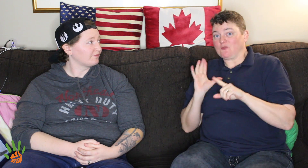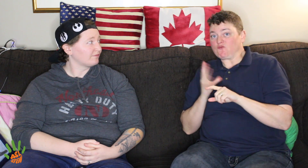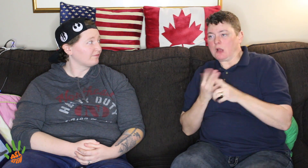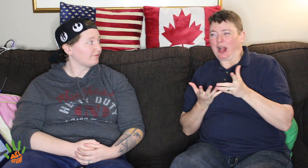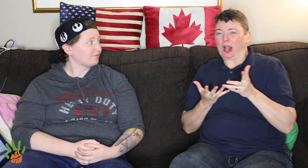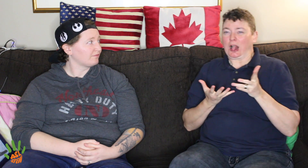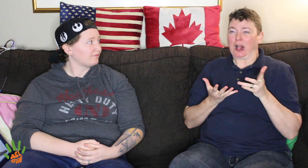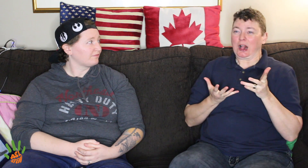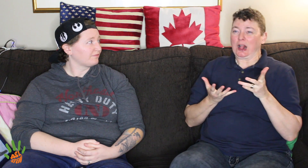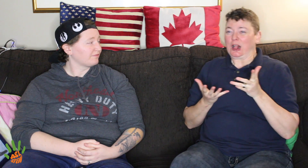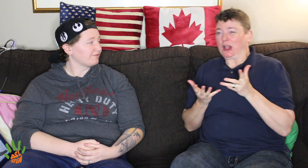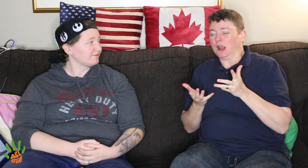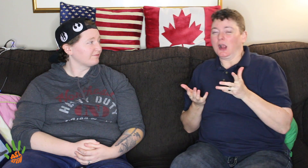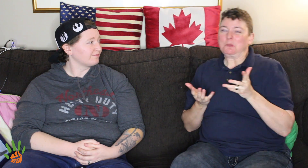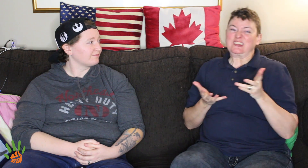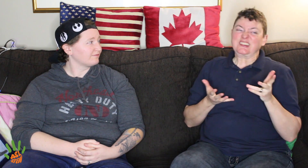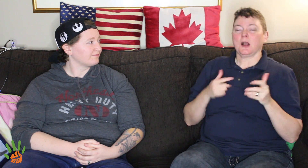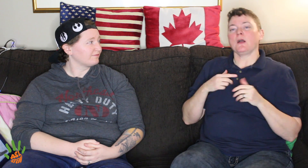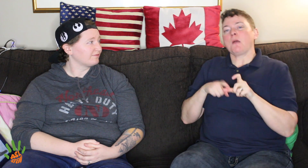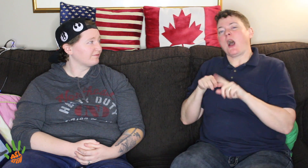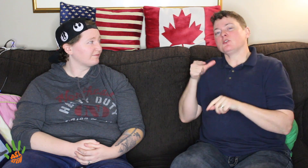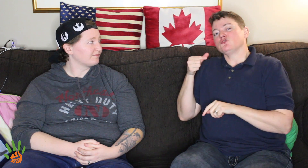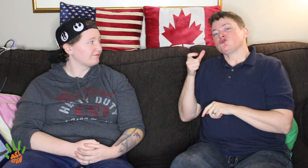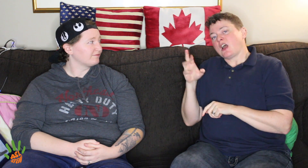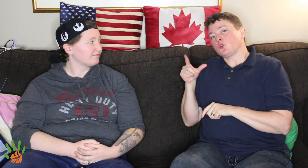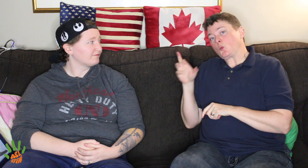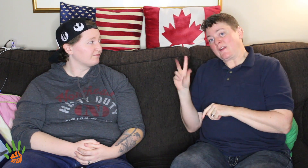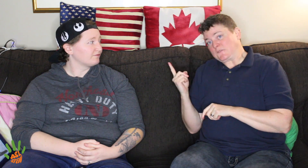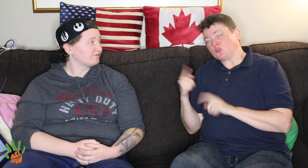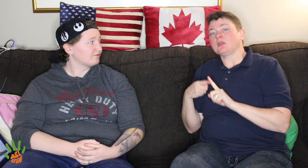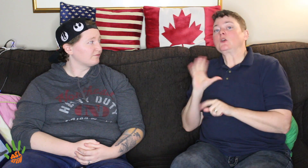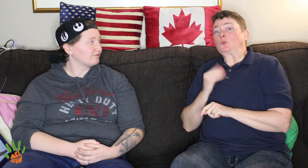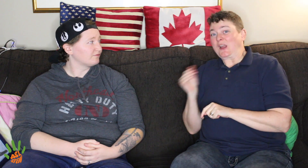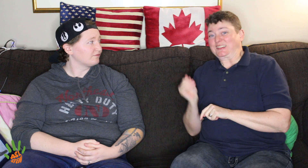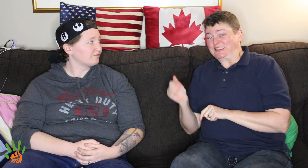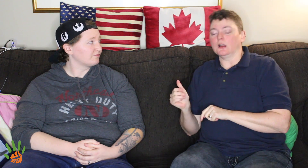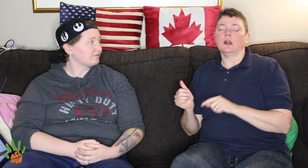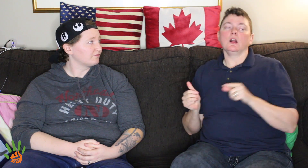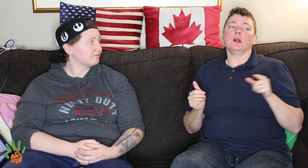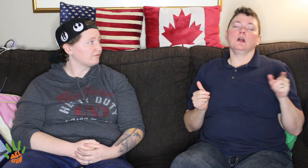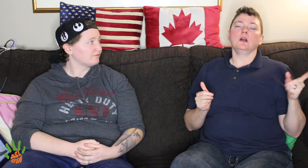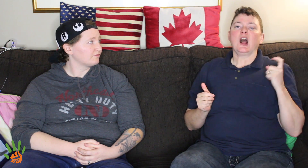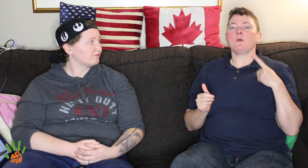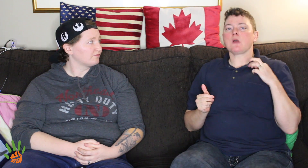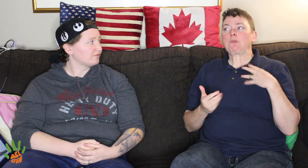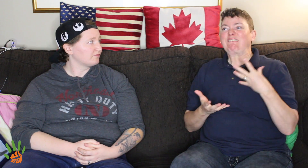when I came out as trans just didn't work. I came out as gender-queer first and then transgender later